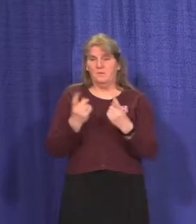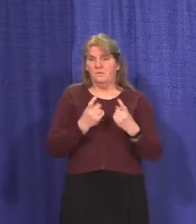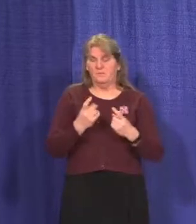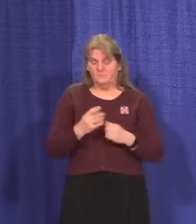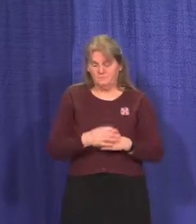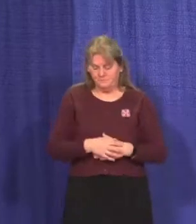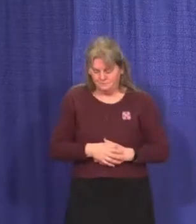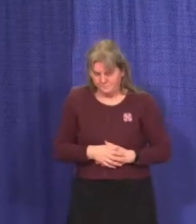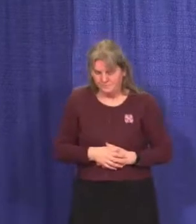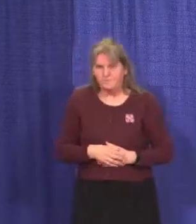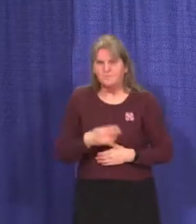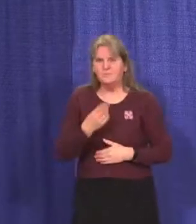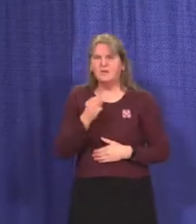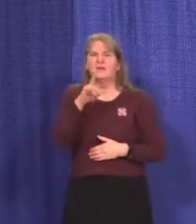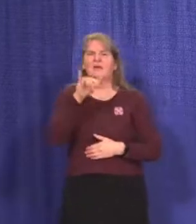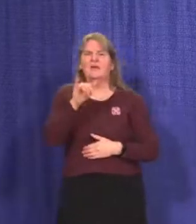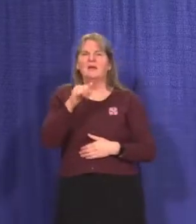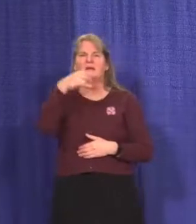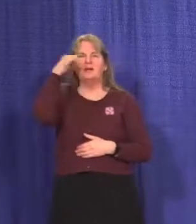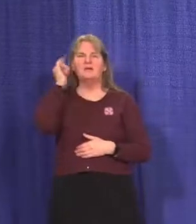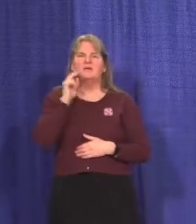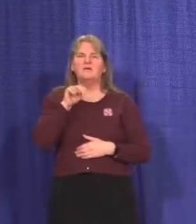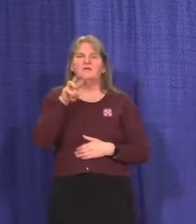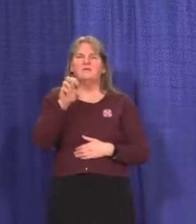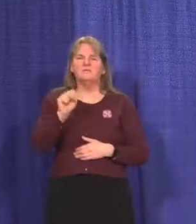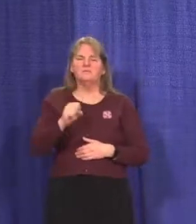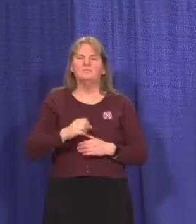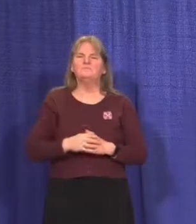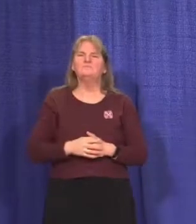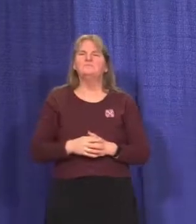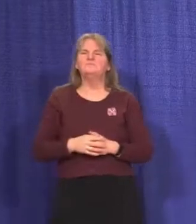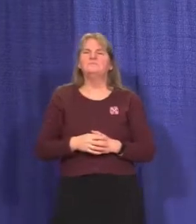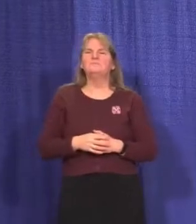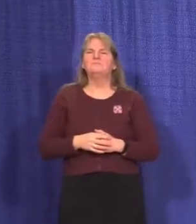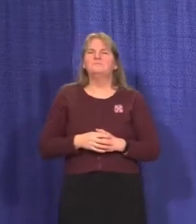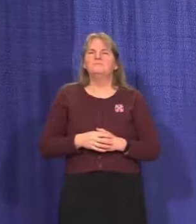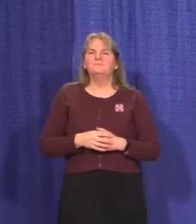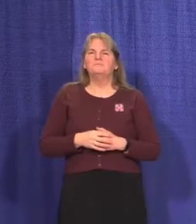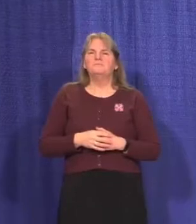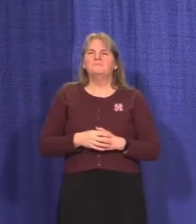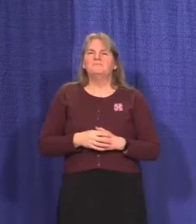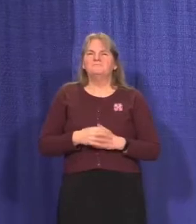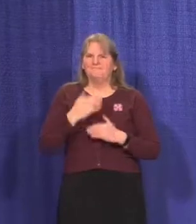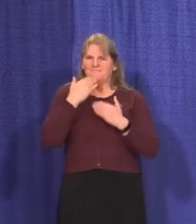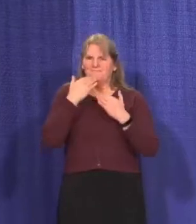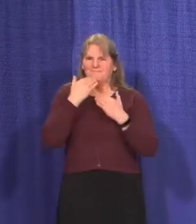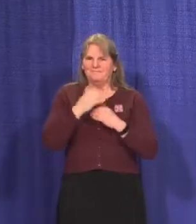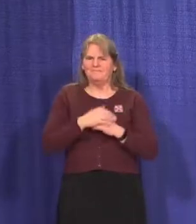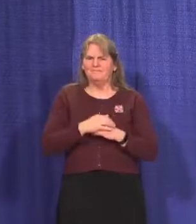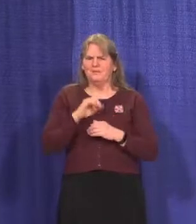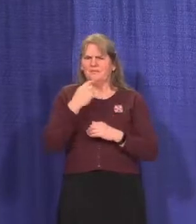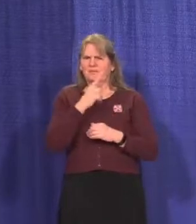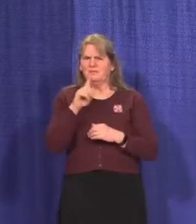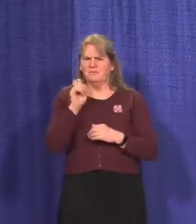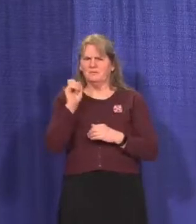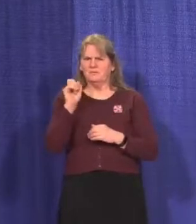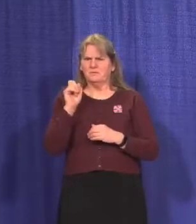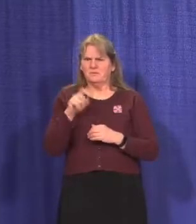Pat: We will not take questions from reporters and begin with Haley at Yukon news.